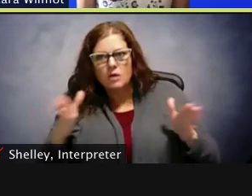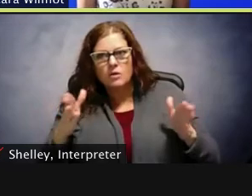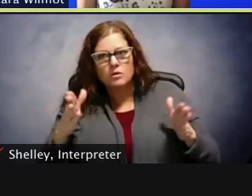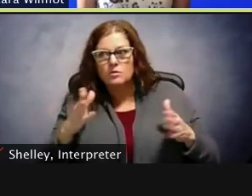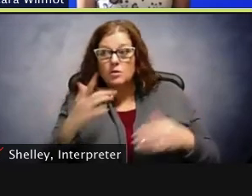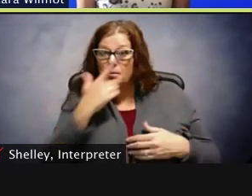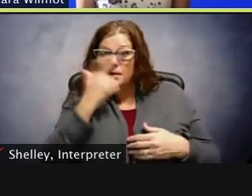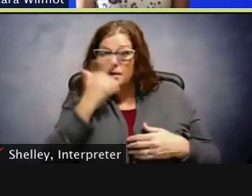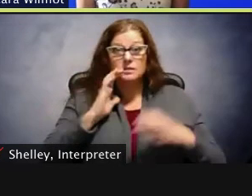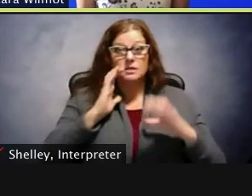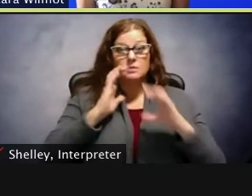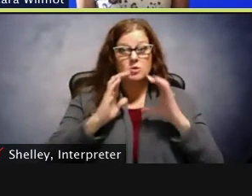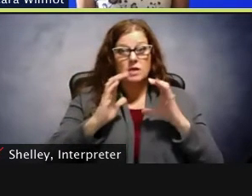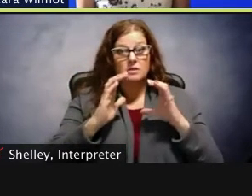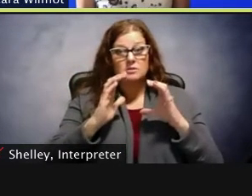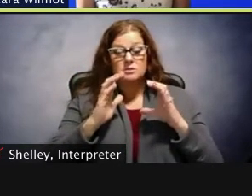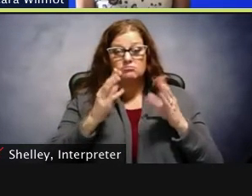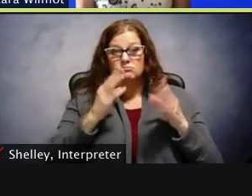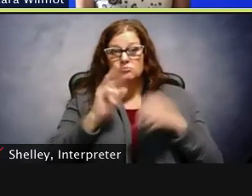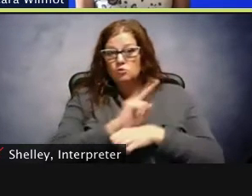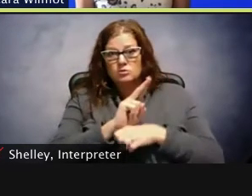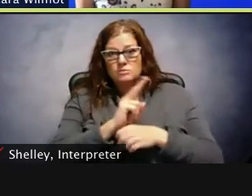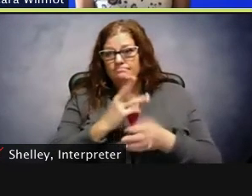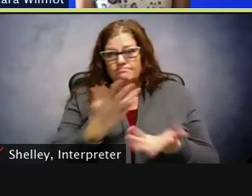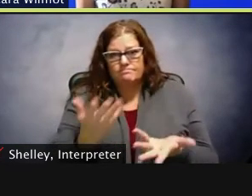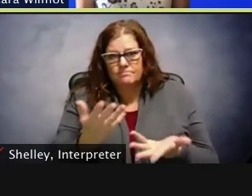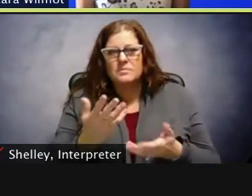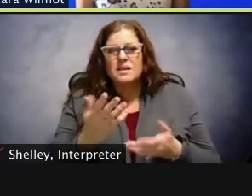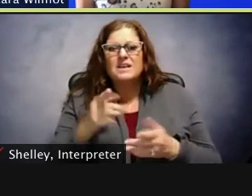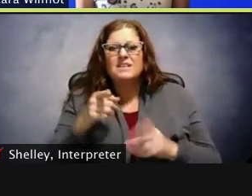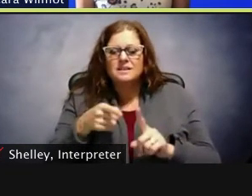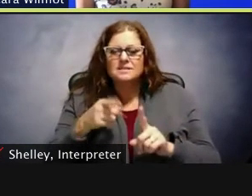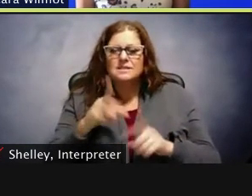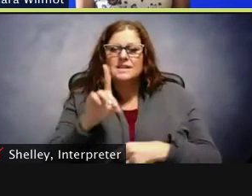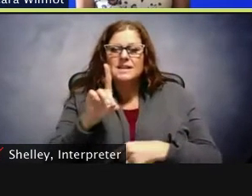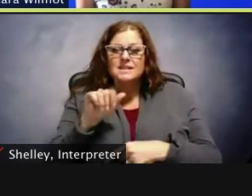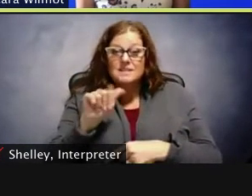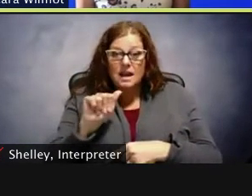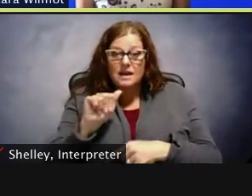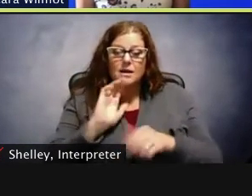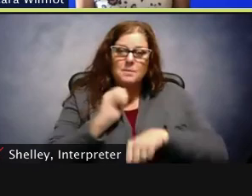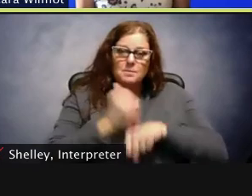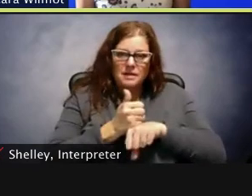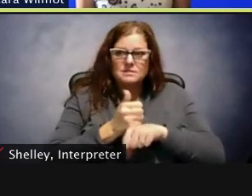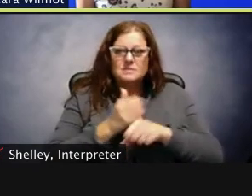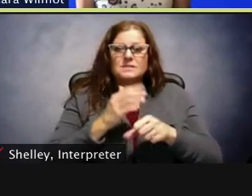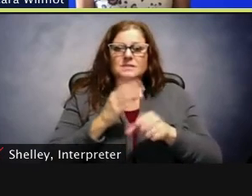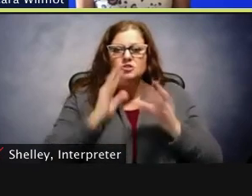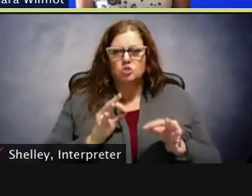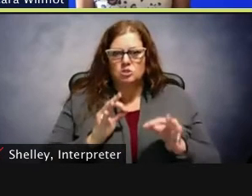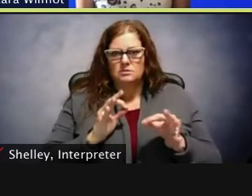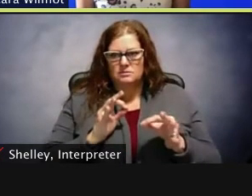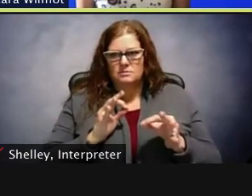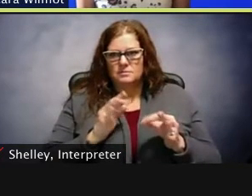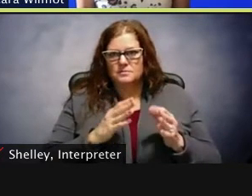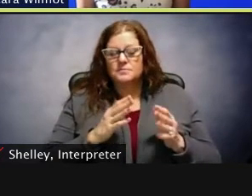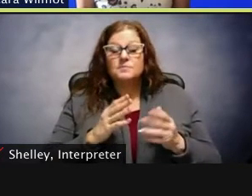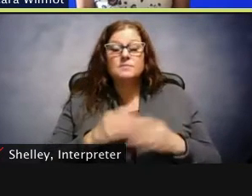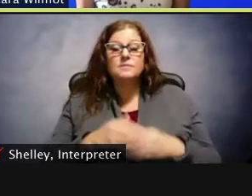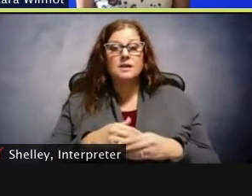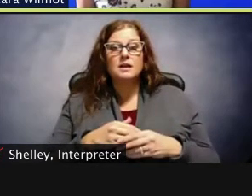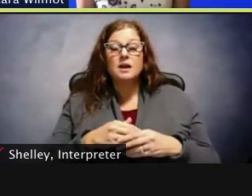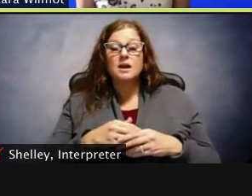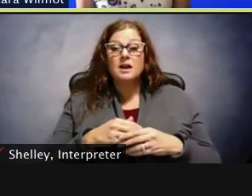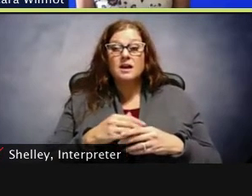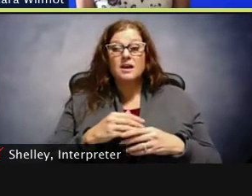communication modality. This is a data-based driven decision. We look at the whole child and